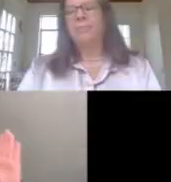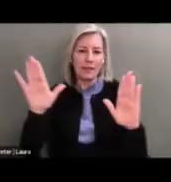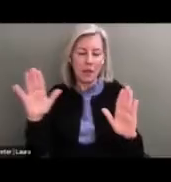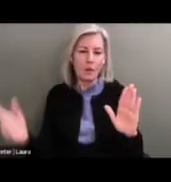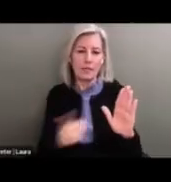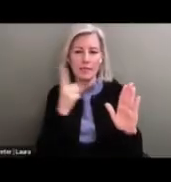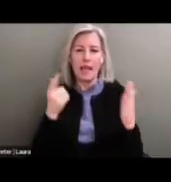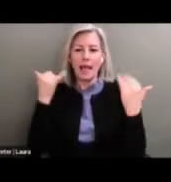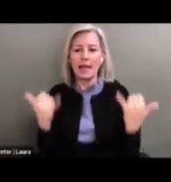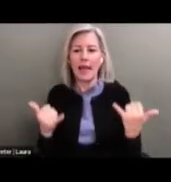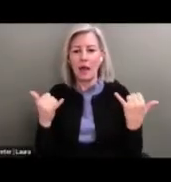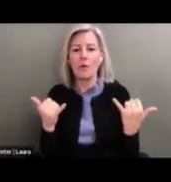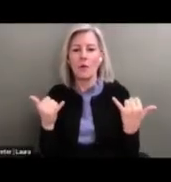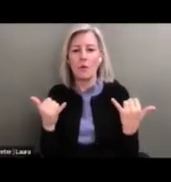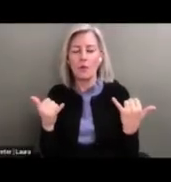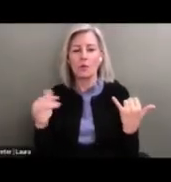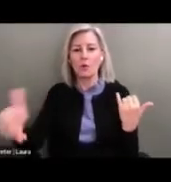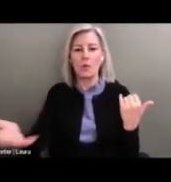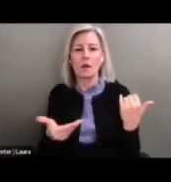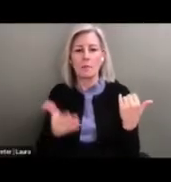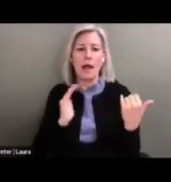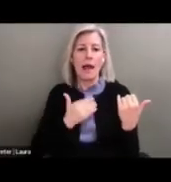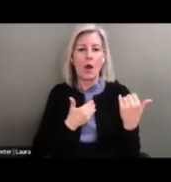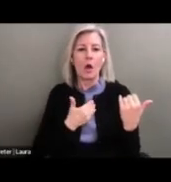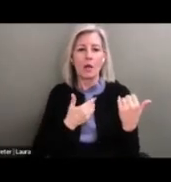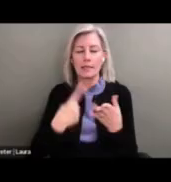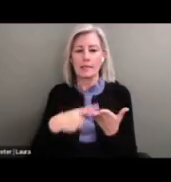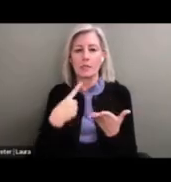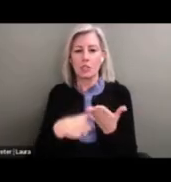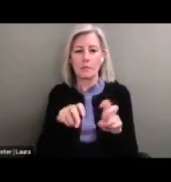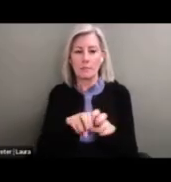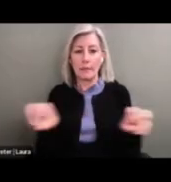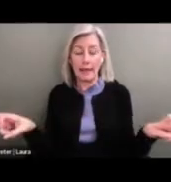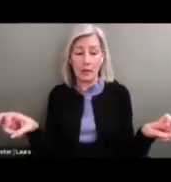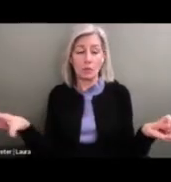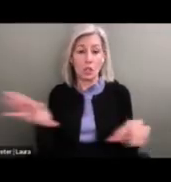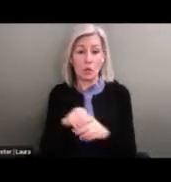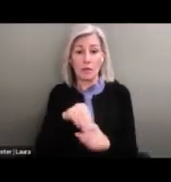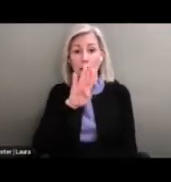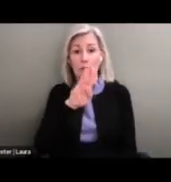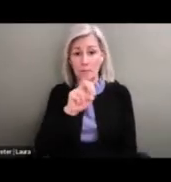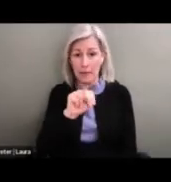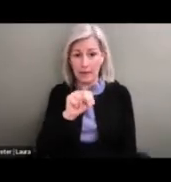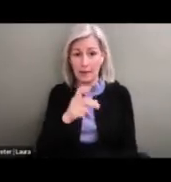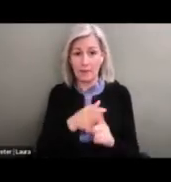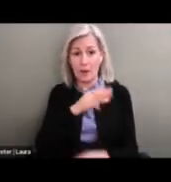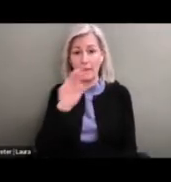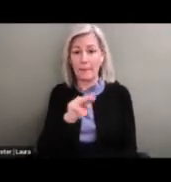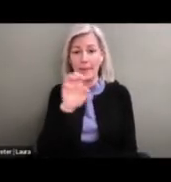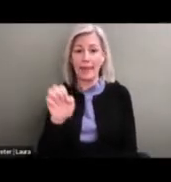Thank you so much, expert and brilliant as always. I'm now pleased to welcome our discussion panel